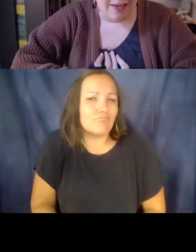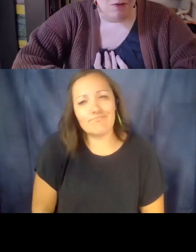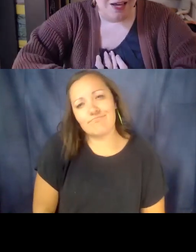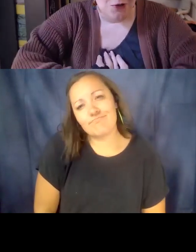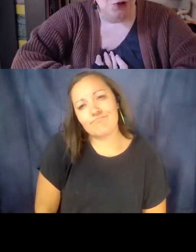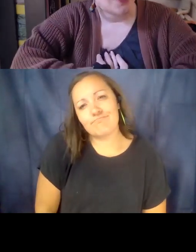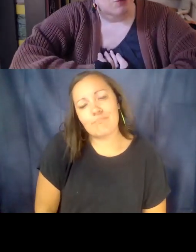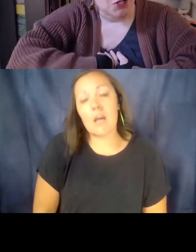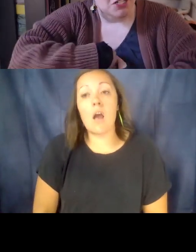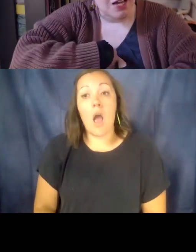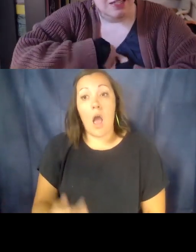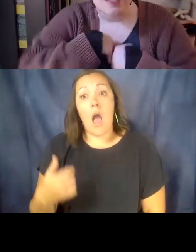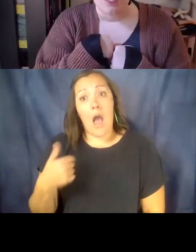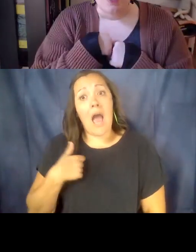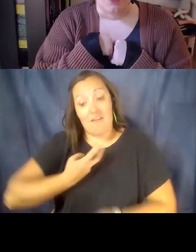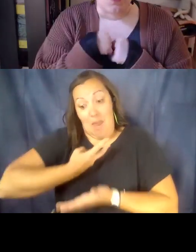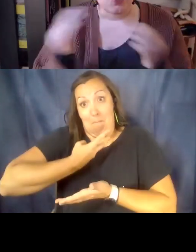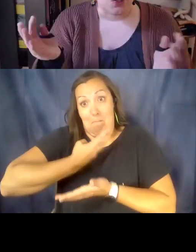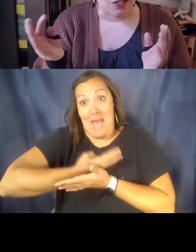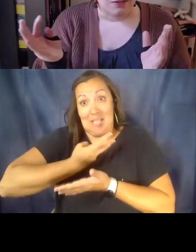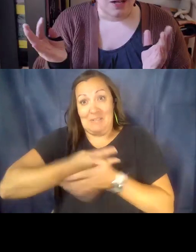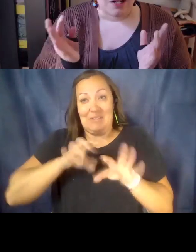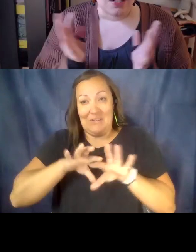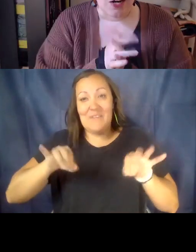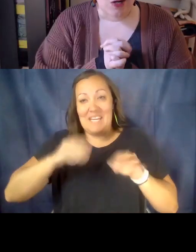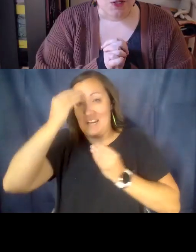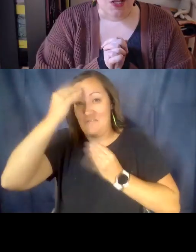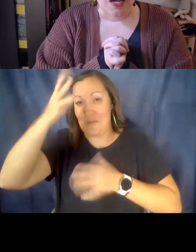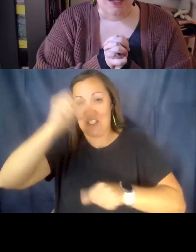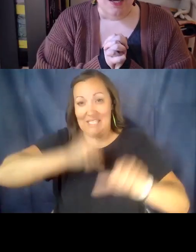have a master's degree in information science and I know what circuit diagrams look like,